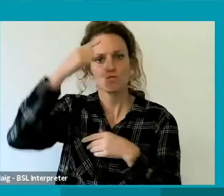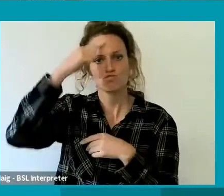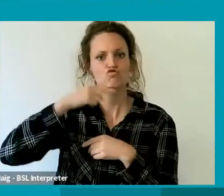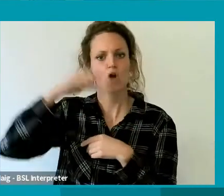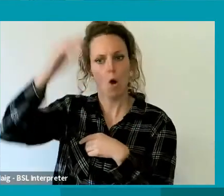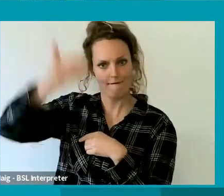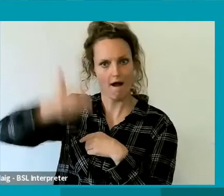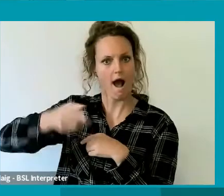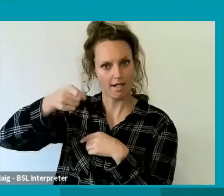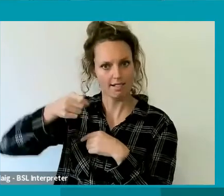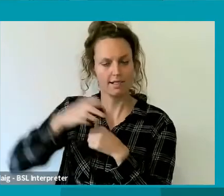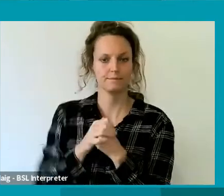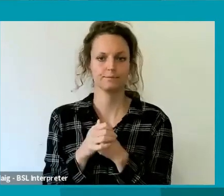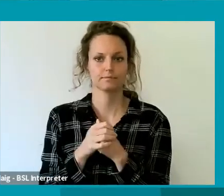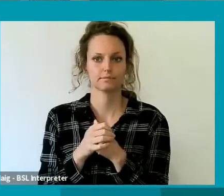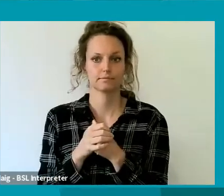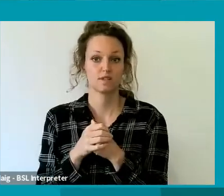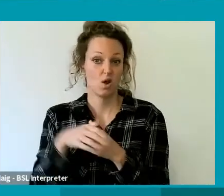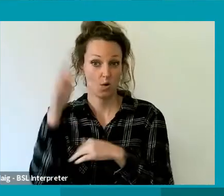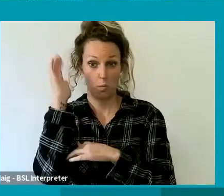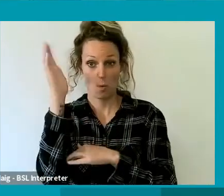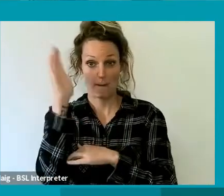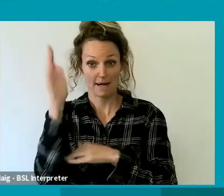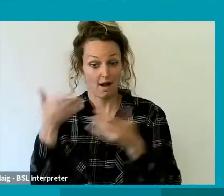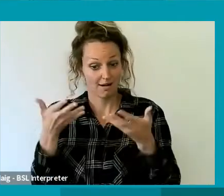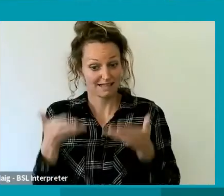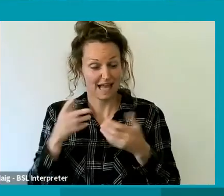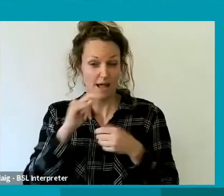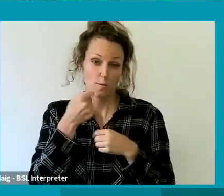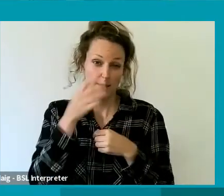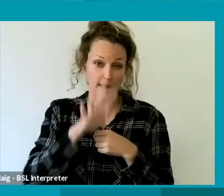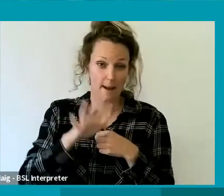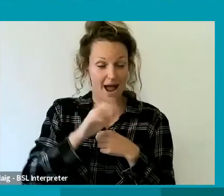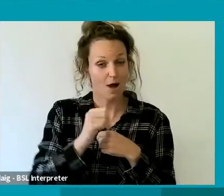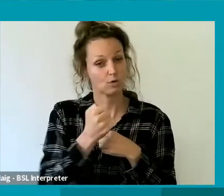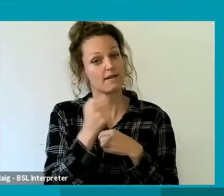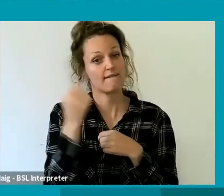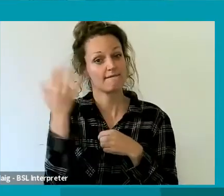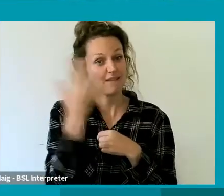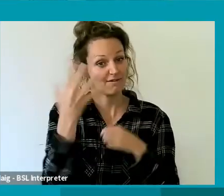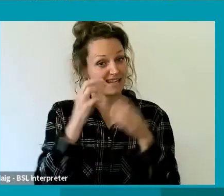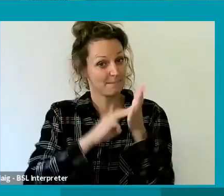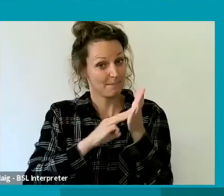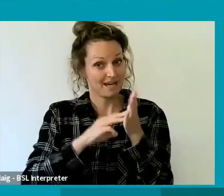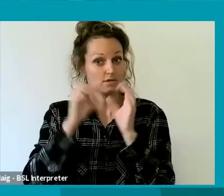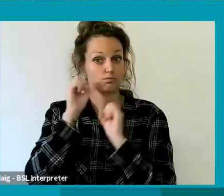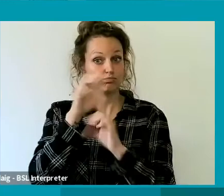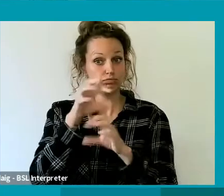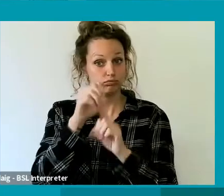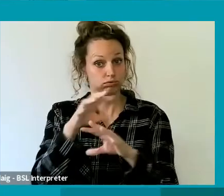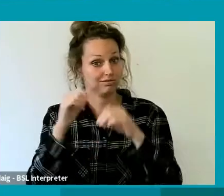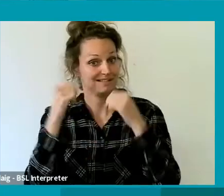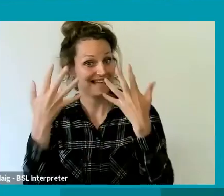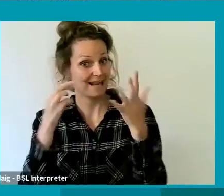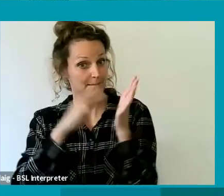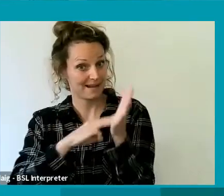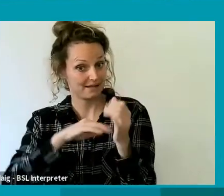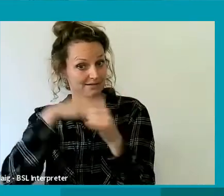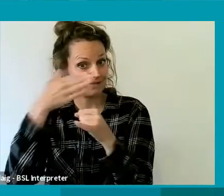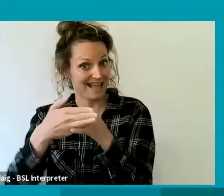minutes with a 10 minute Q&A at the end, OK? We will also have the chat box on,